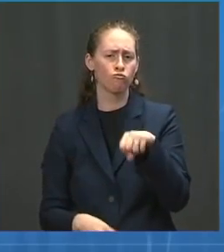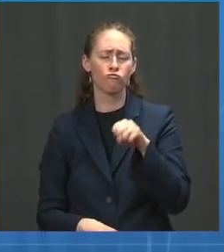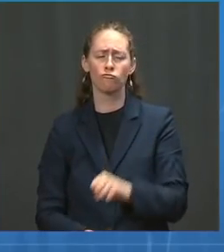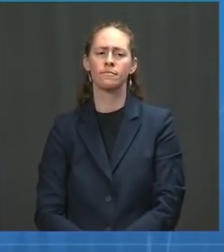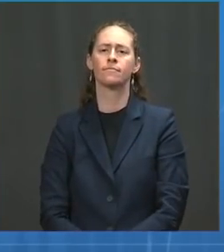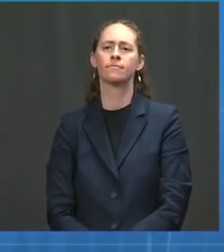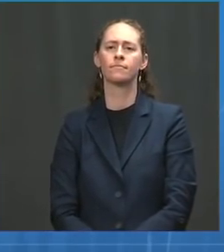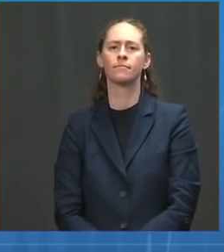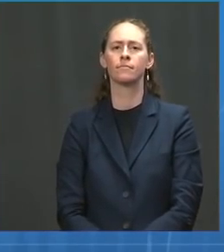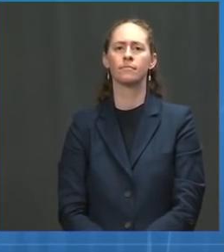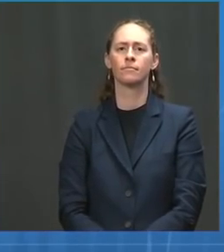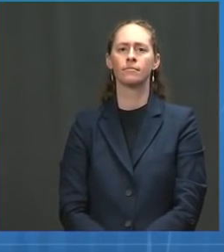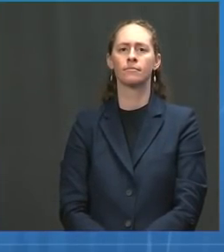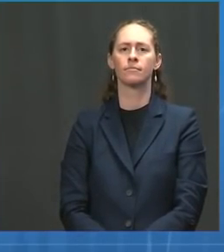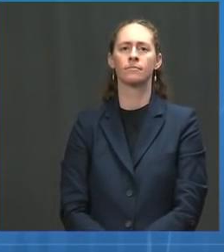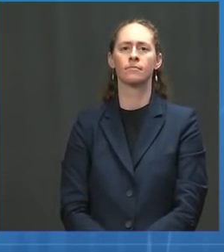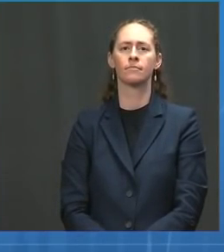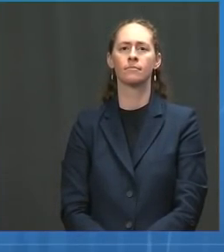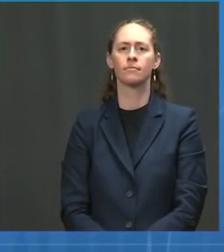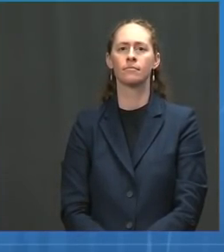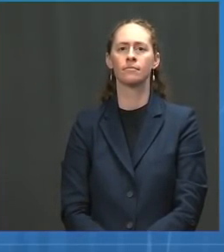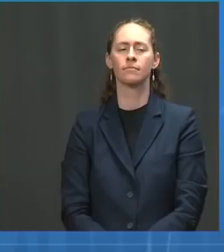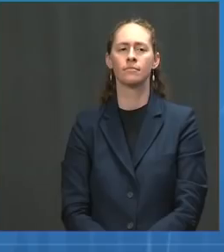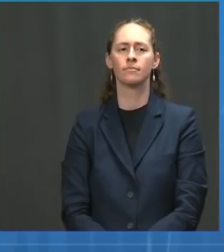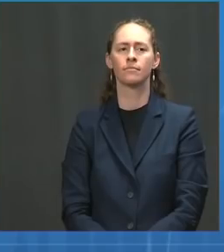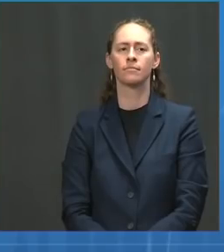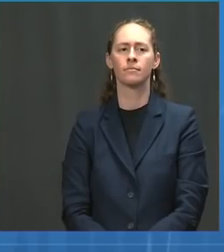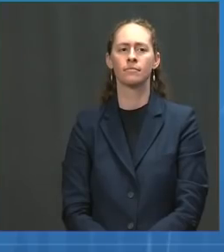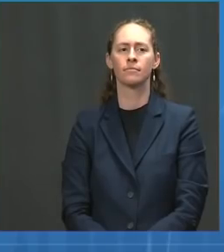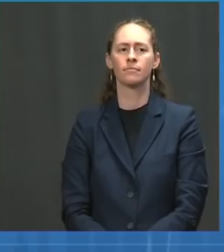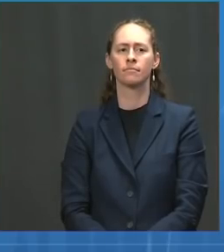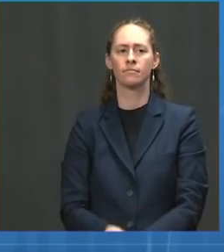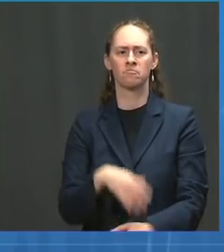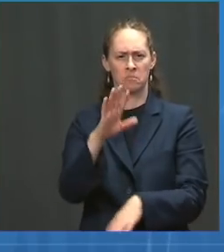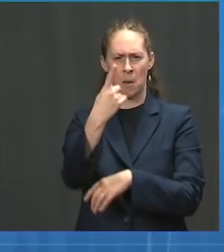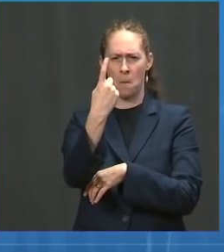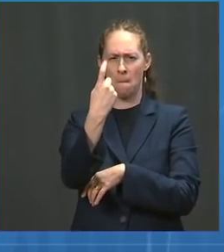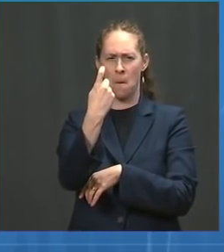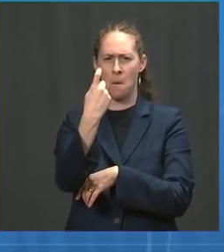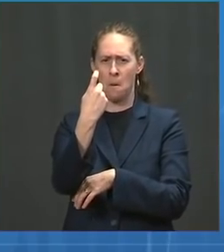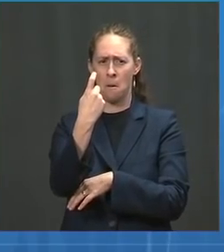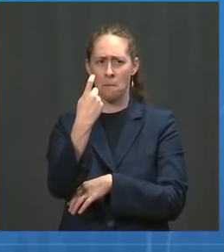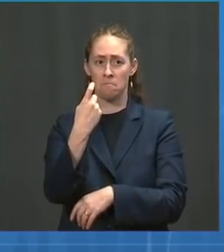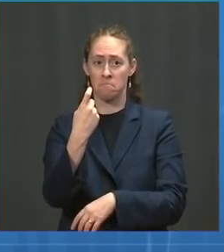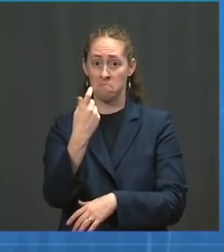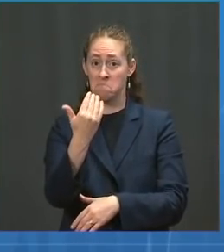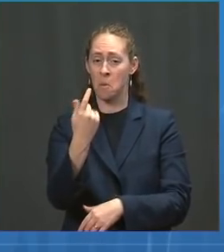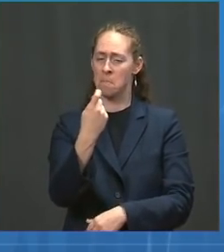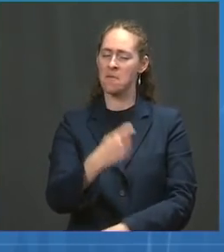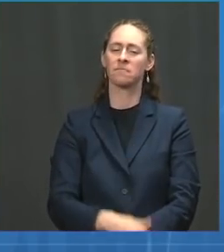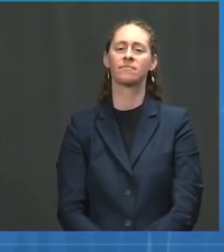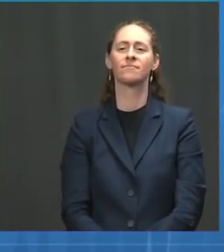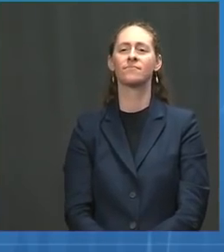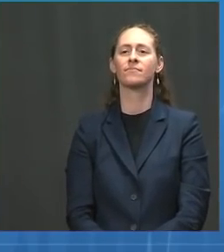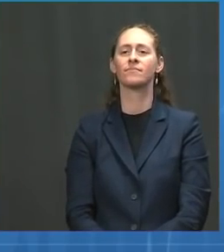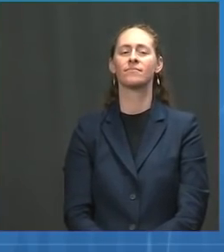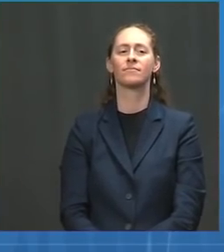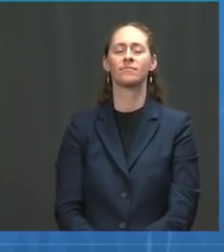Next question. Moderator: All right, we have time for one more question. We'll go to Meg Tirrell at CNBC. The Press: Thank you.